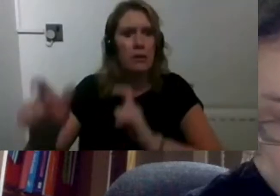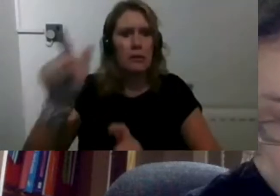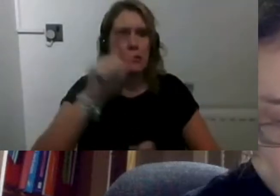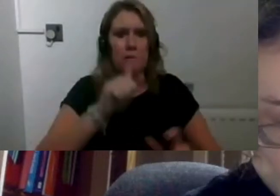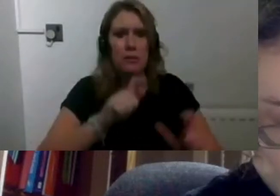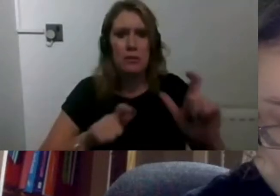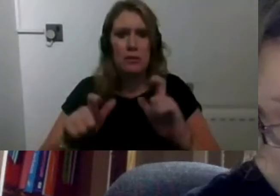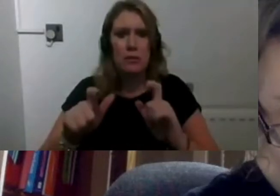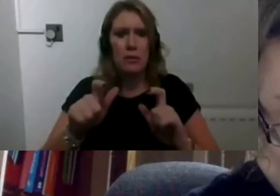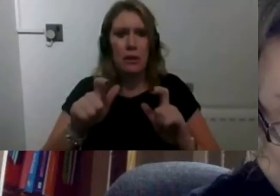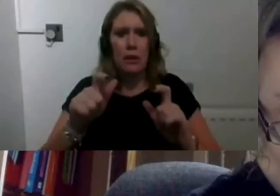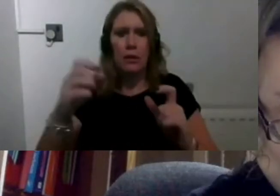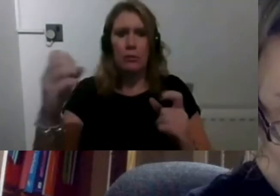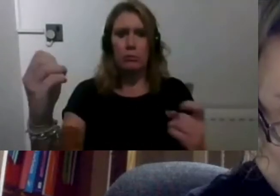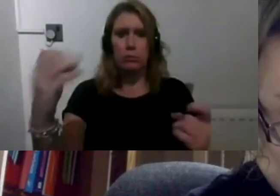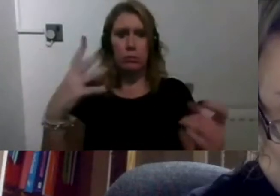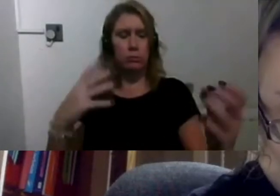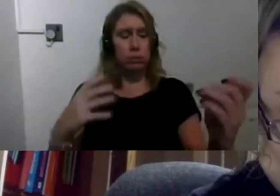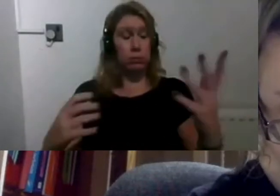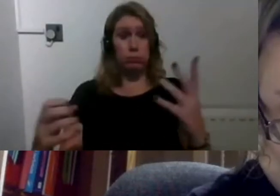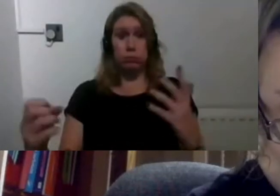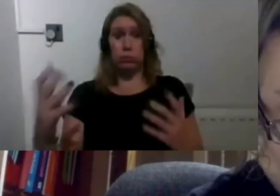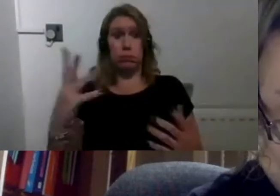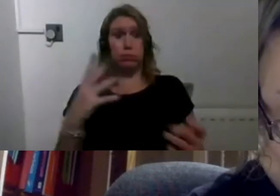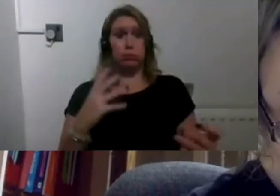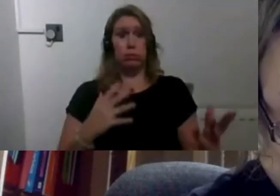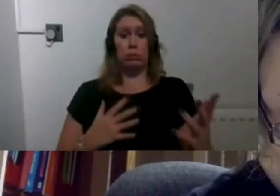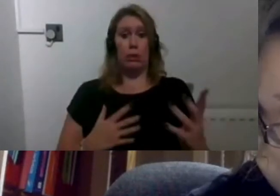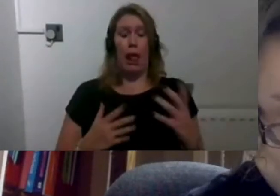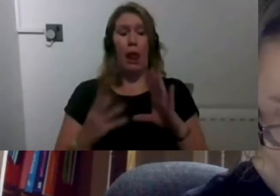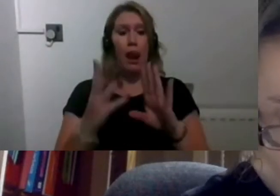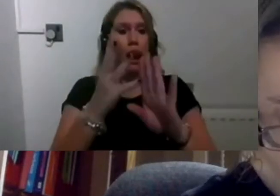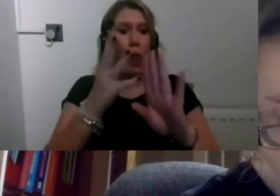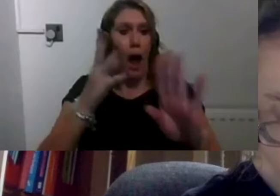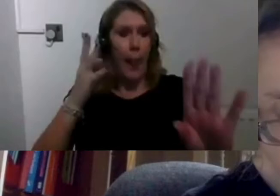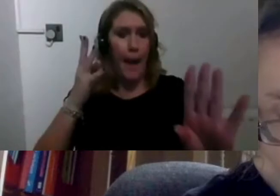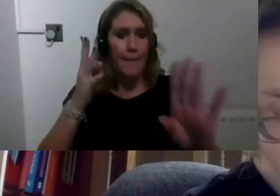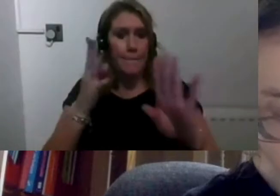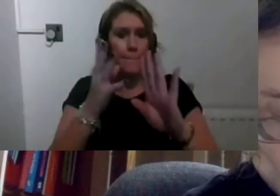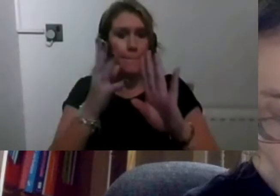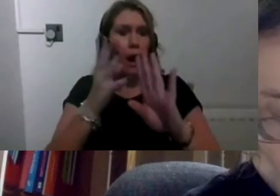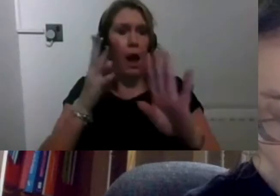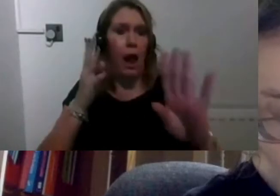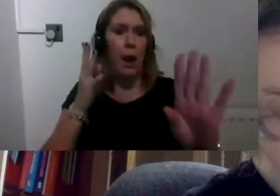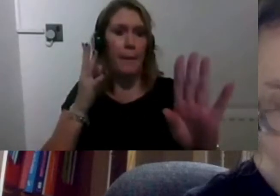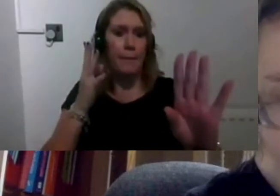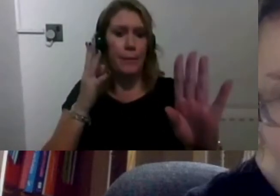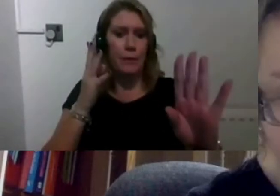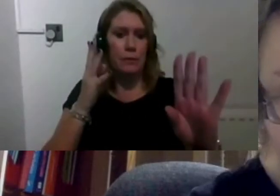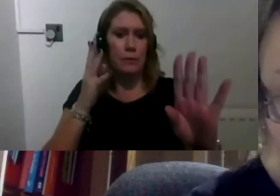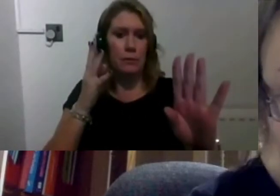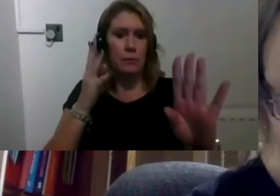Dropping down. Line up, line up.